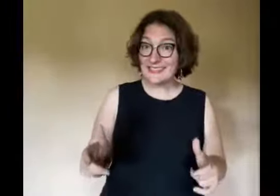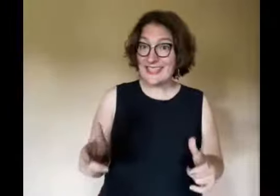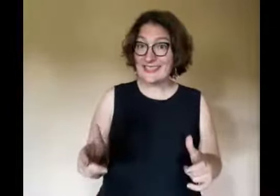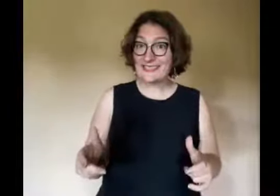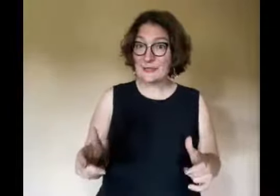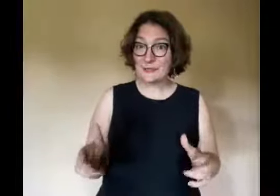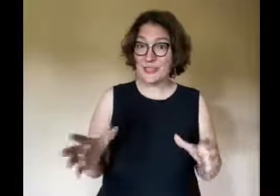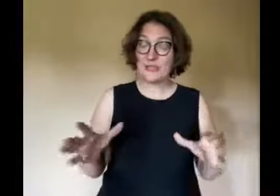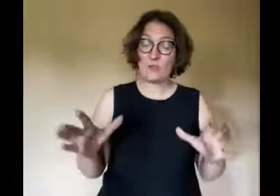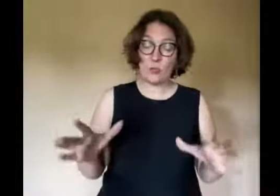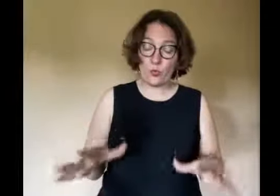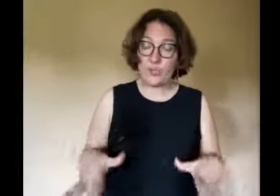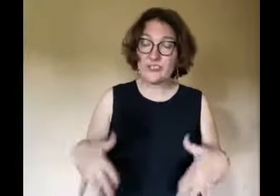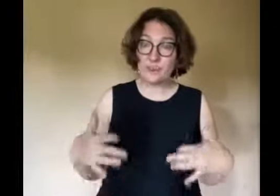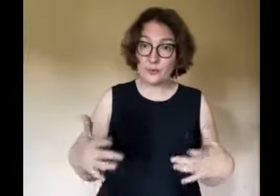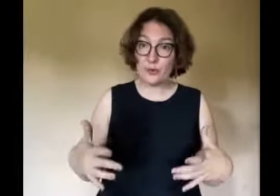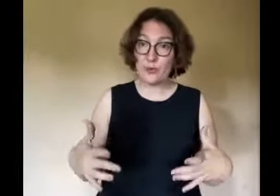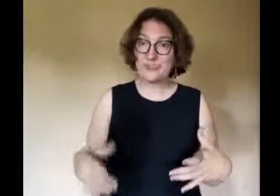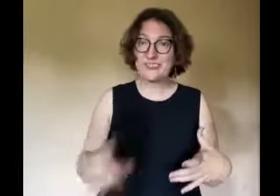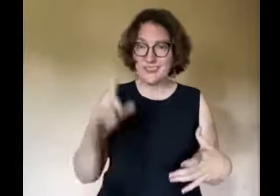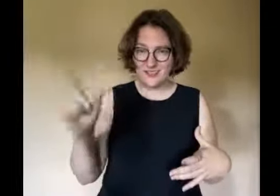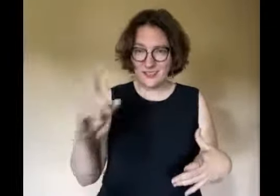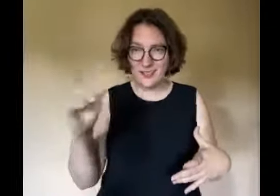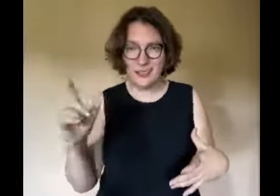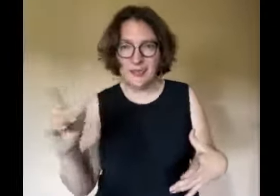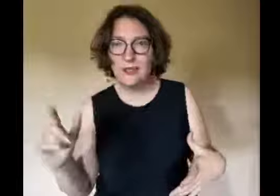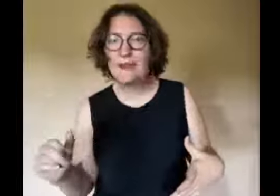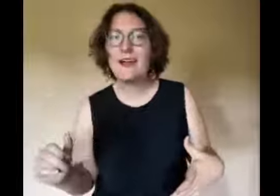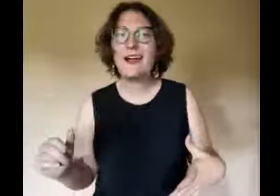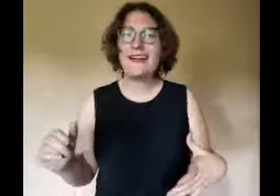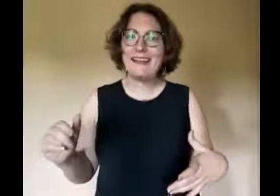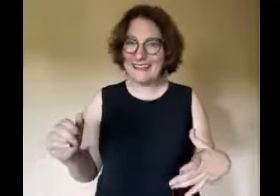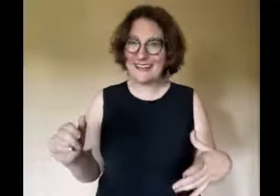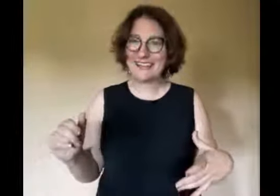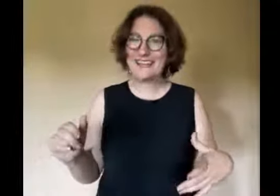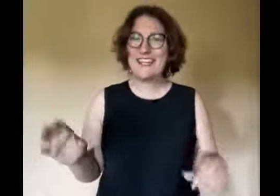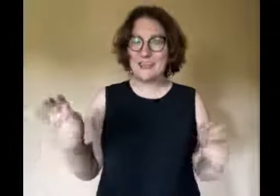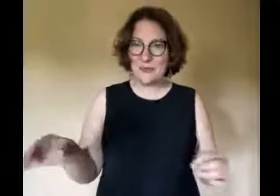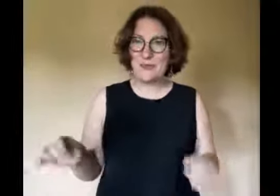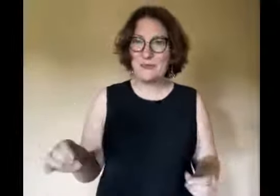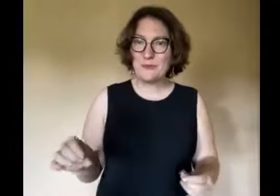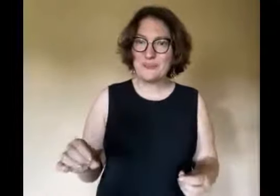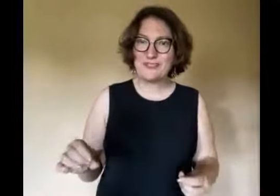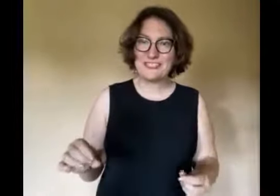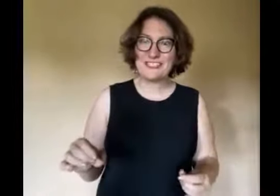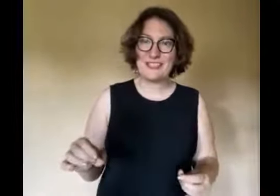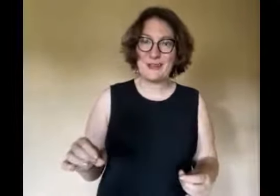posts every Monday in the Facebook group, and it's a series of three posts 20:16 asking you to define what do you desire, asking you for